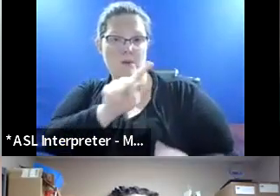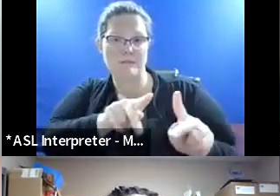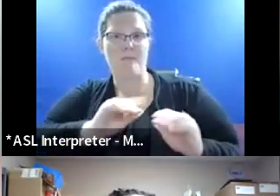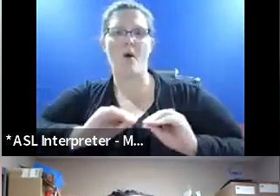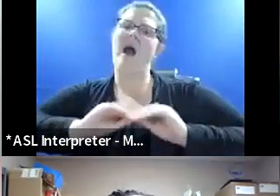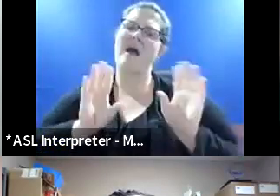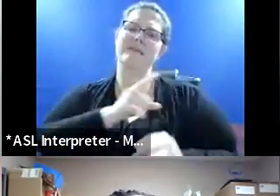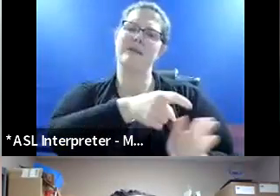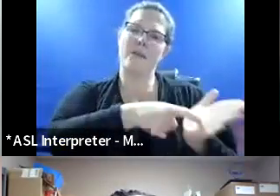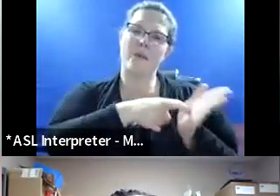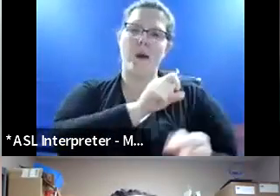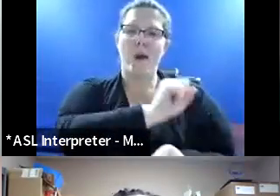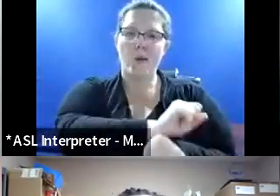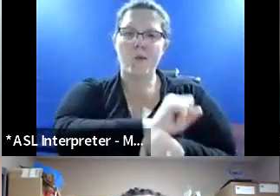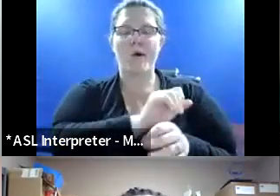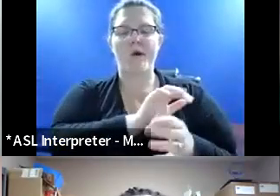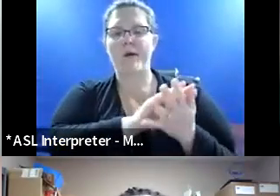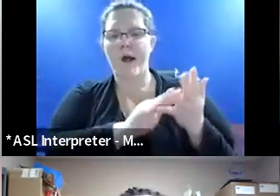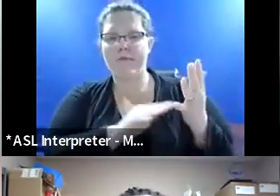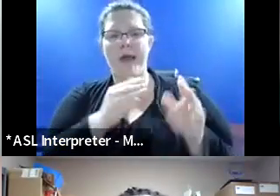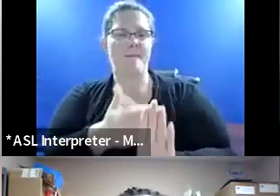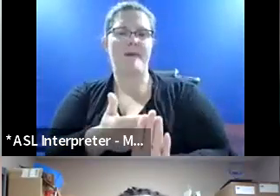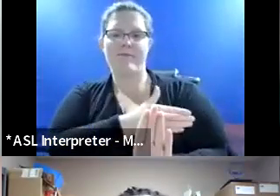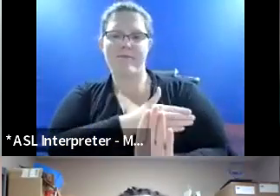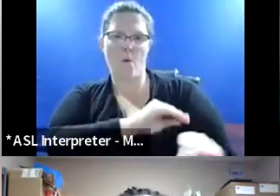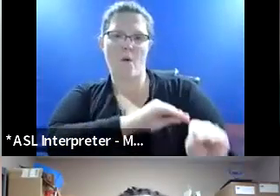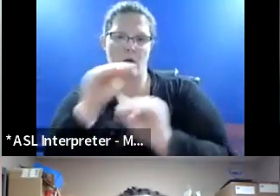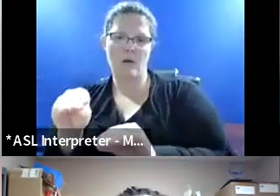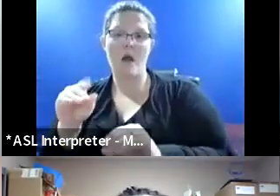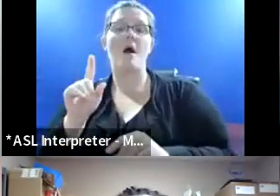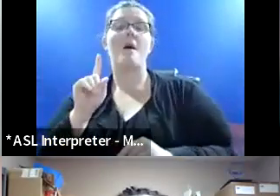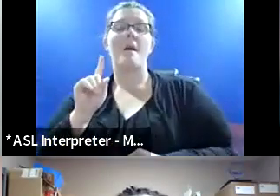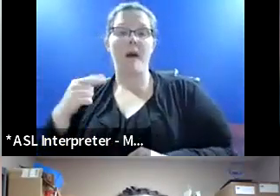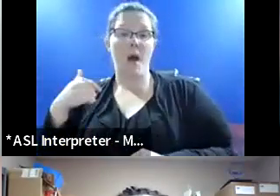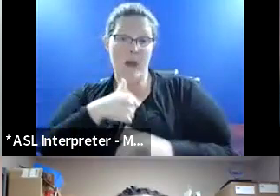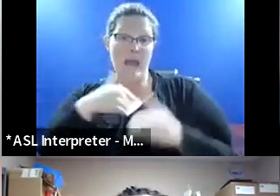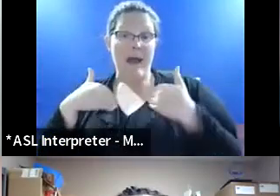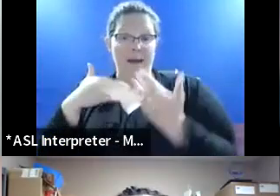WE HAVE A LIST OF PRIVATE INDEPENDENT OWNERS OF HOMES THAT ARE WILLING TO RENT TO THESE INDIVIDUALS.